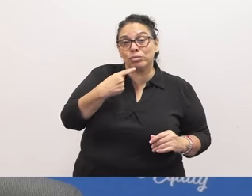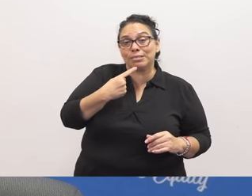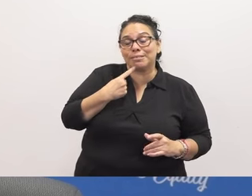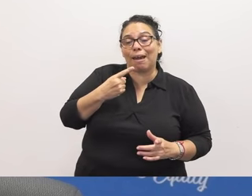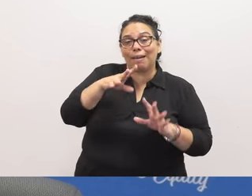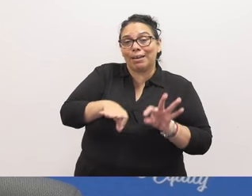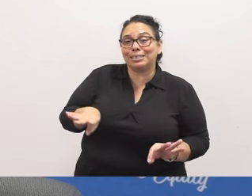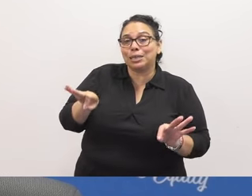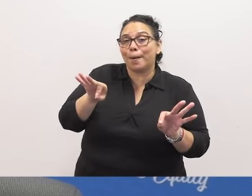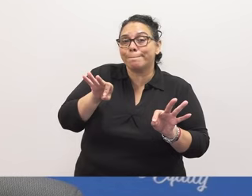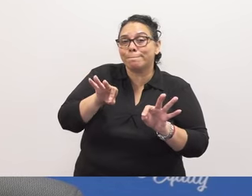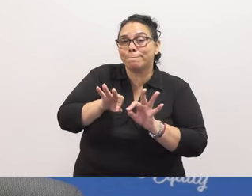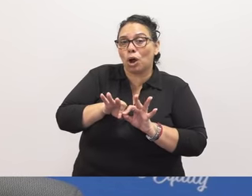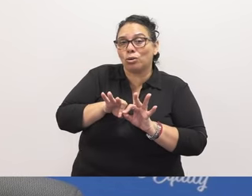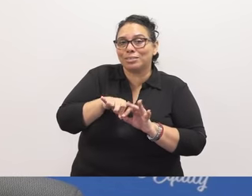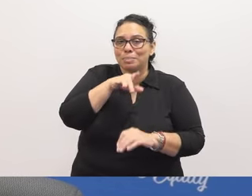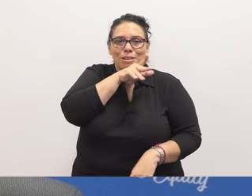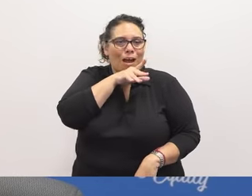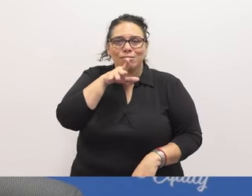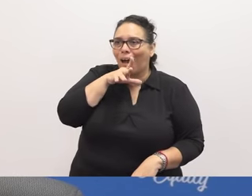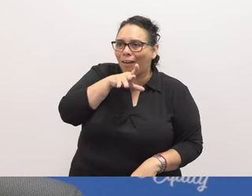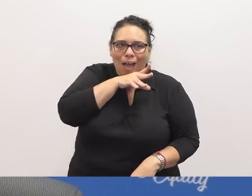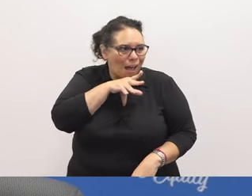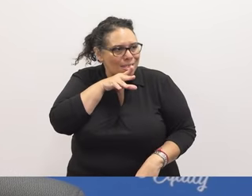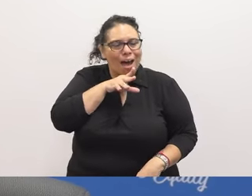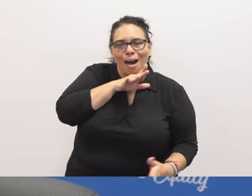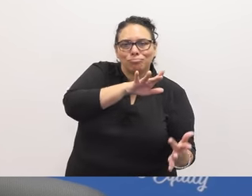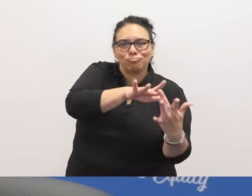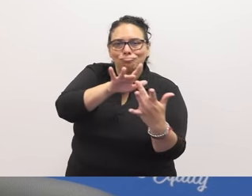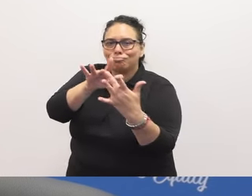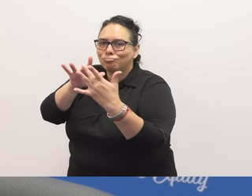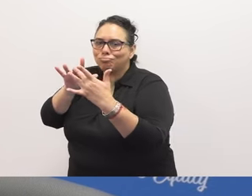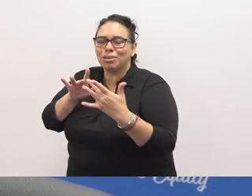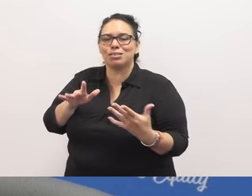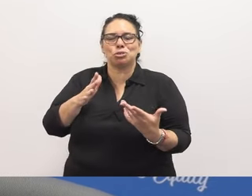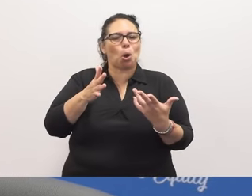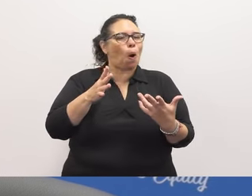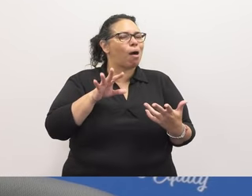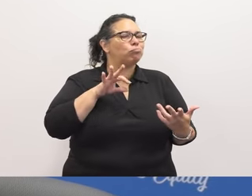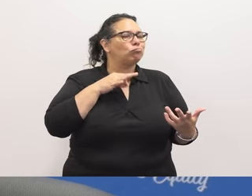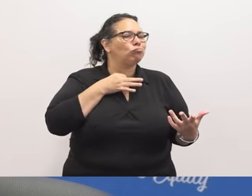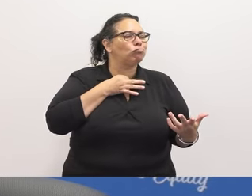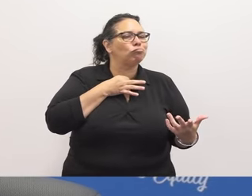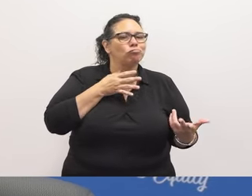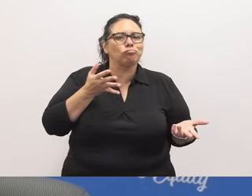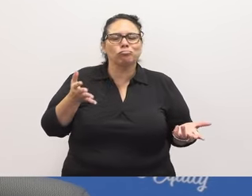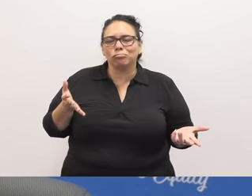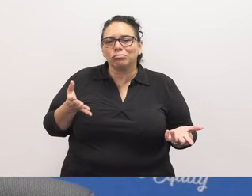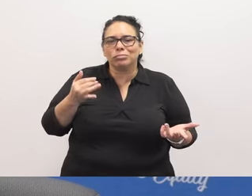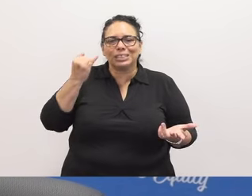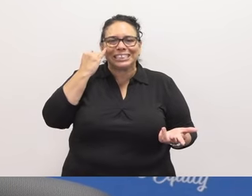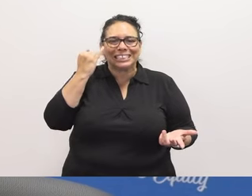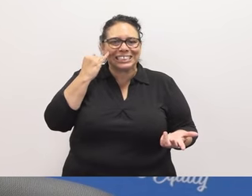to reach out. So I'm wondering if you all are hearing